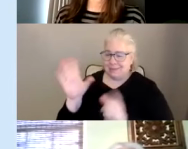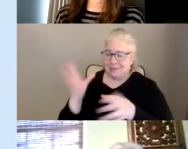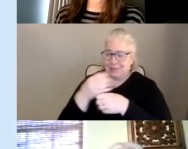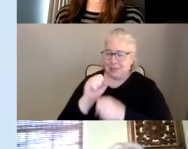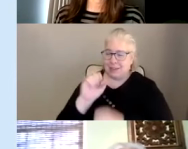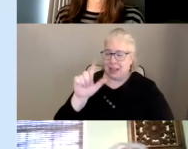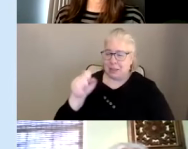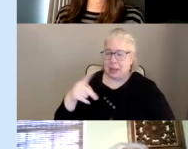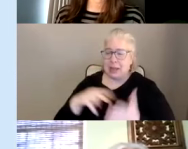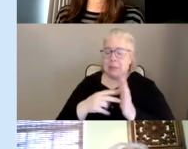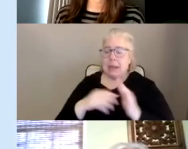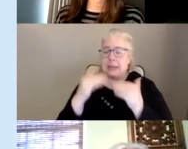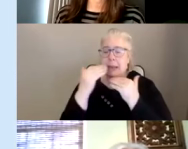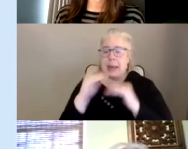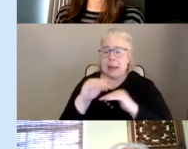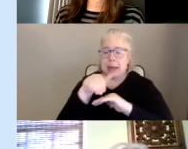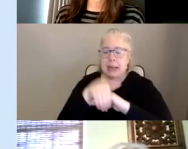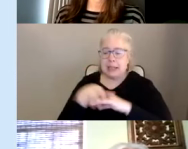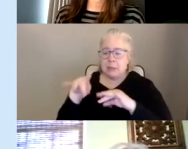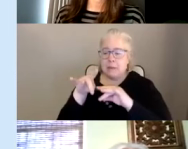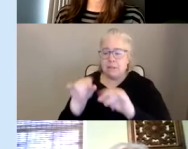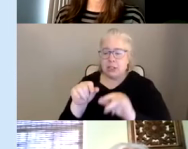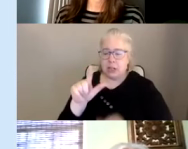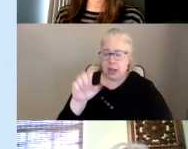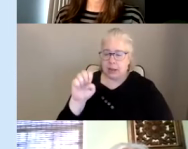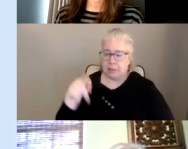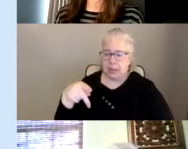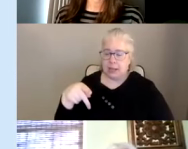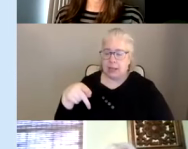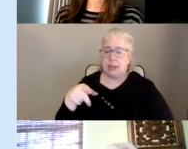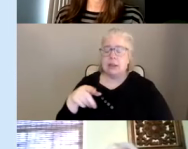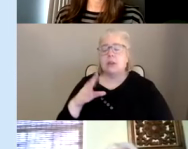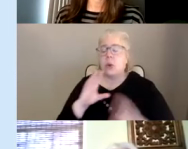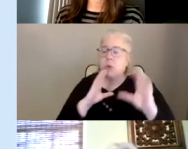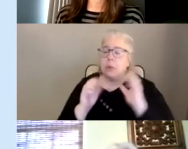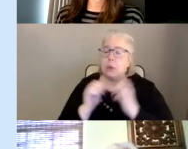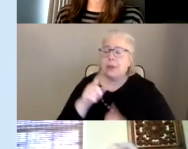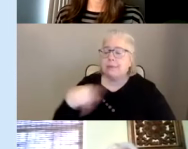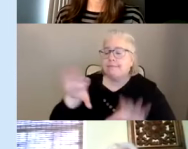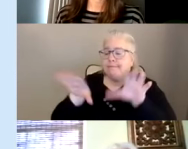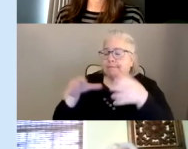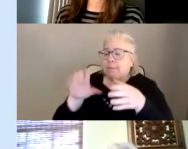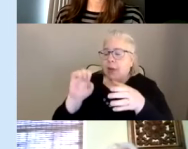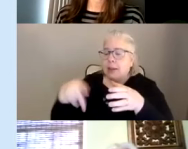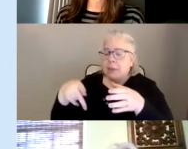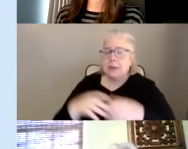it means limited English proficient. So communicating with LEP at community members.